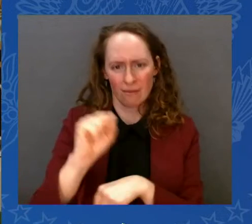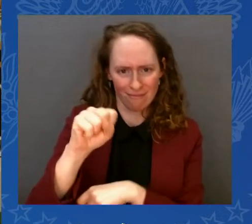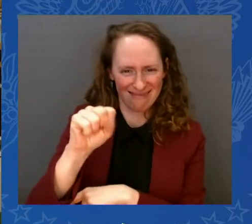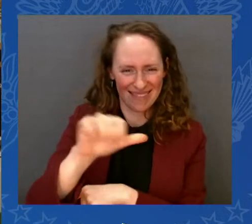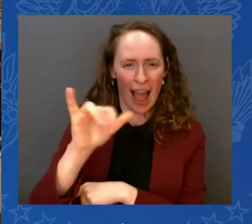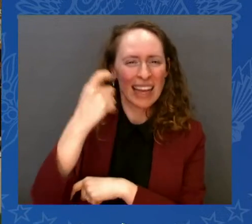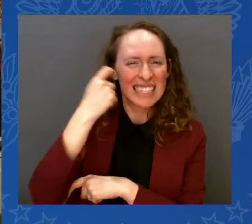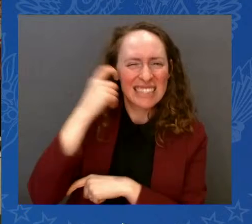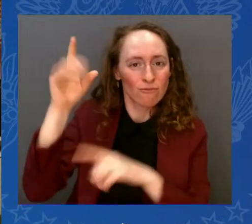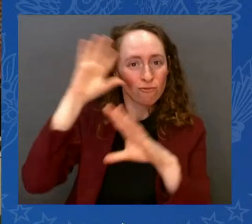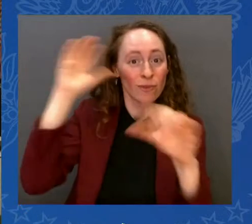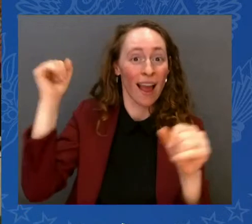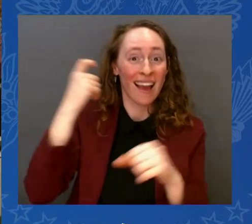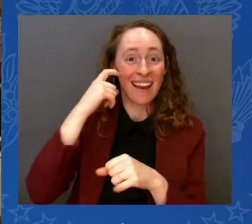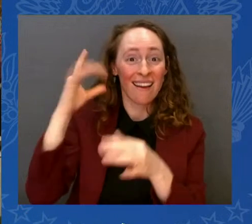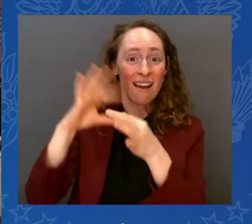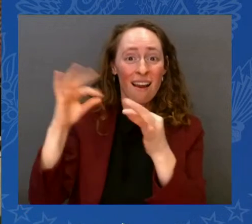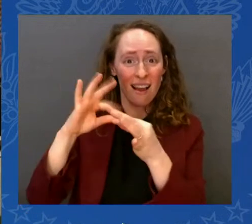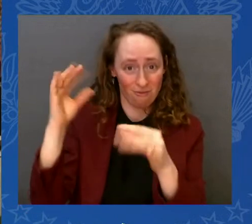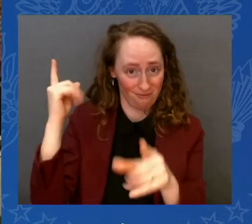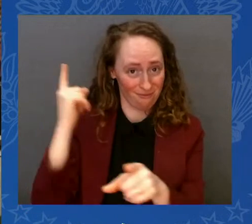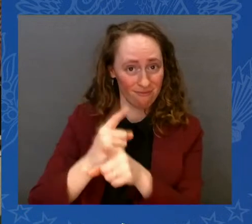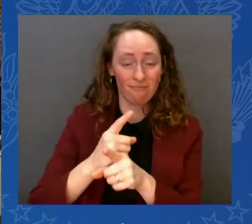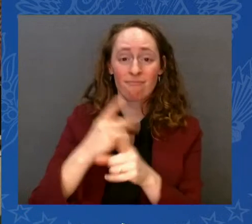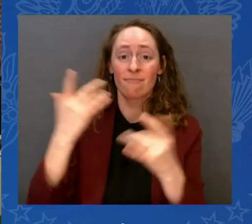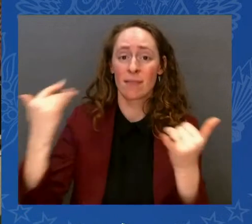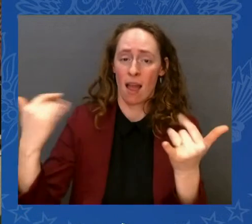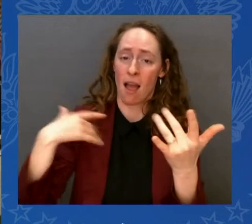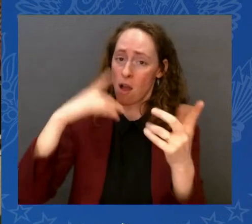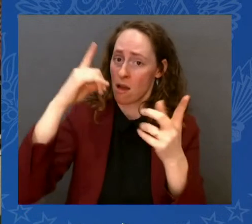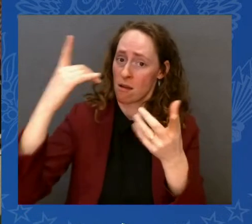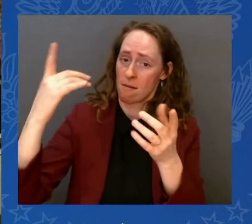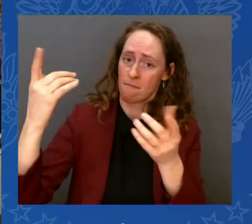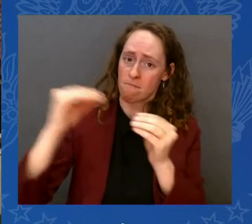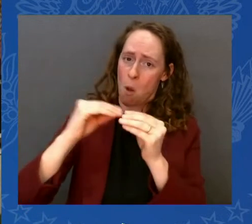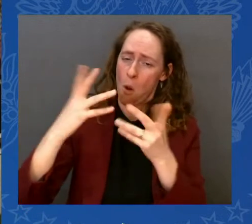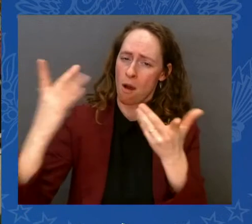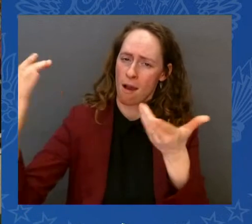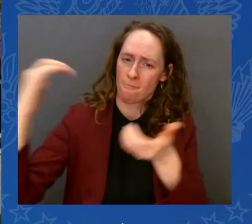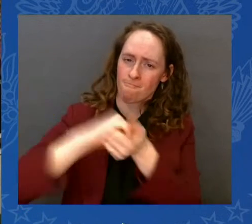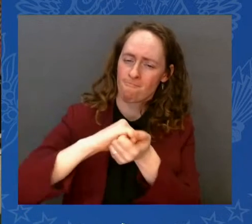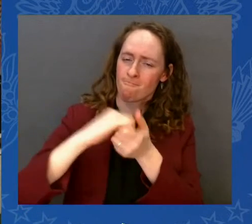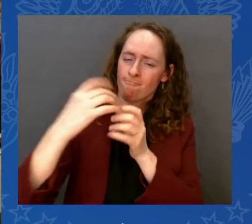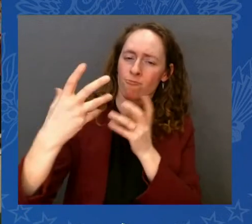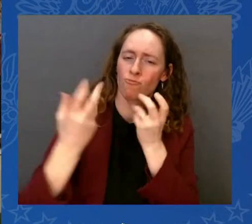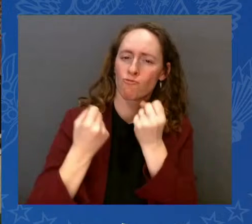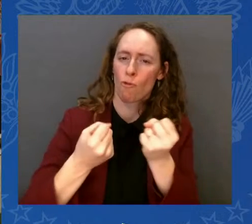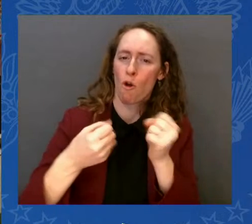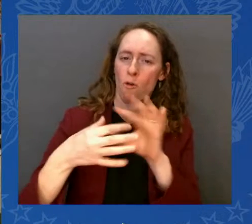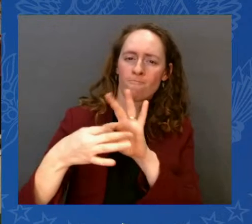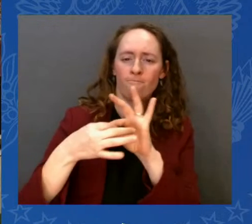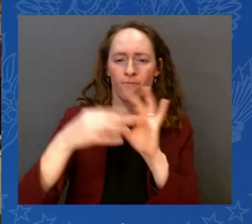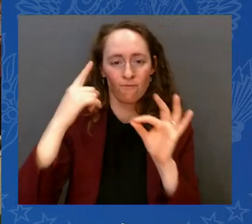And having a background as a state attorney general, I have some sense of the work that you all do every day